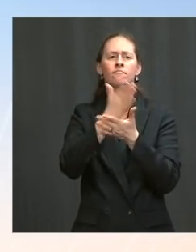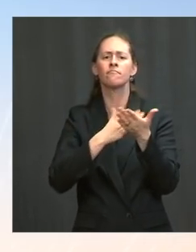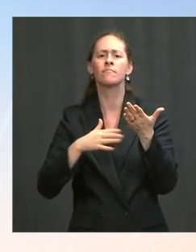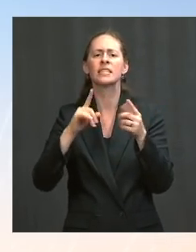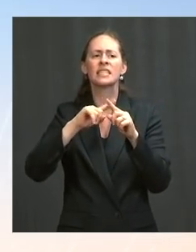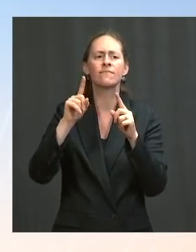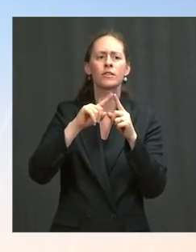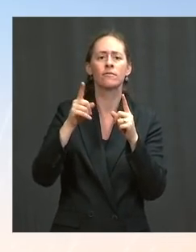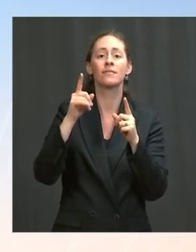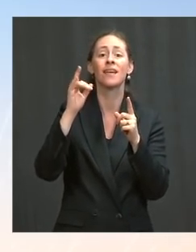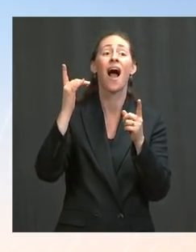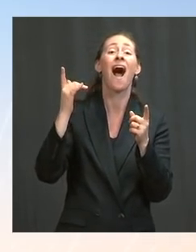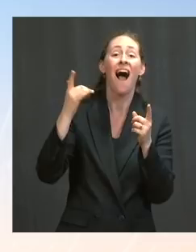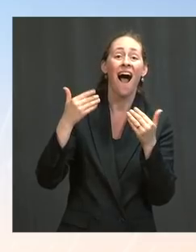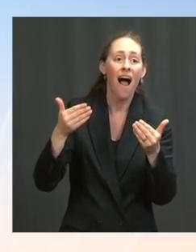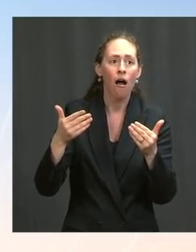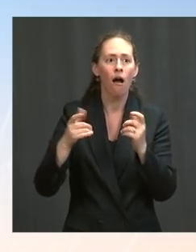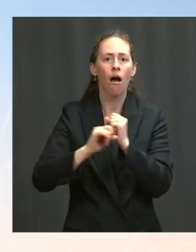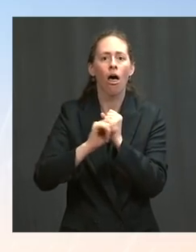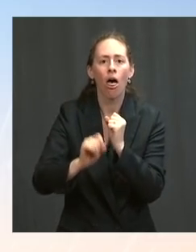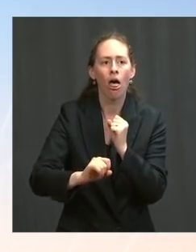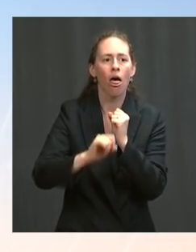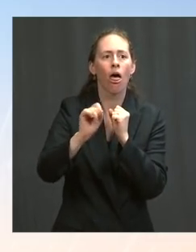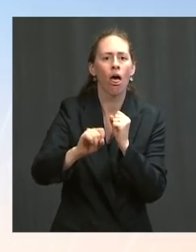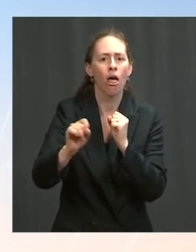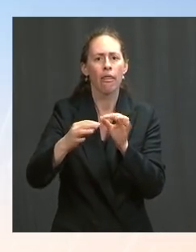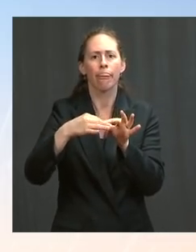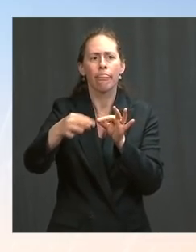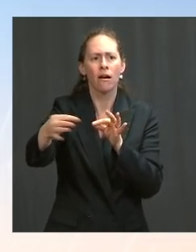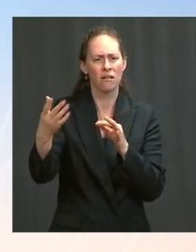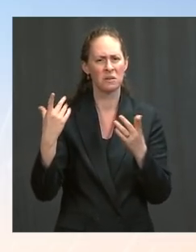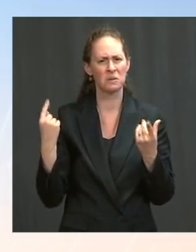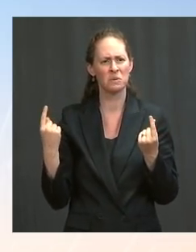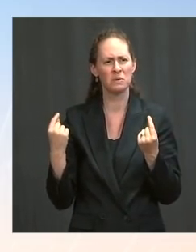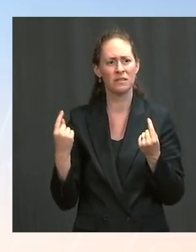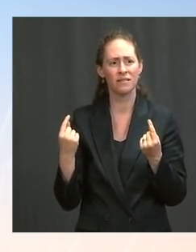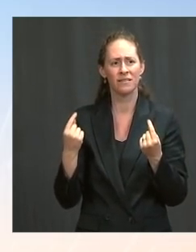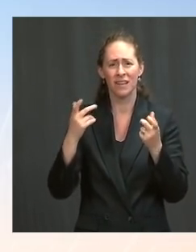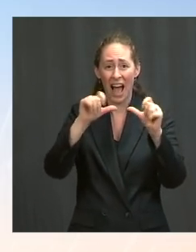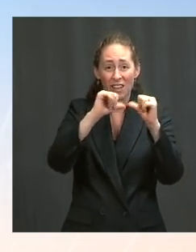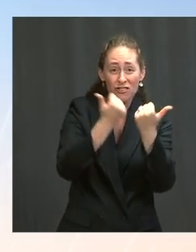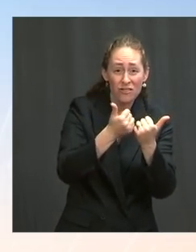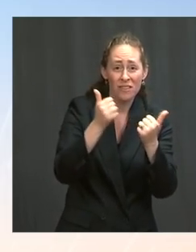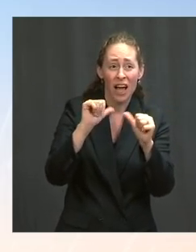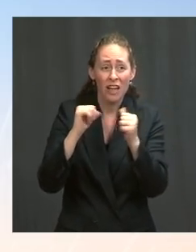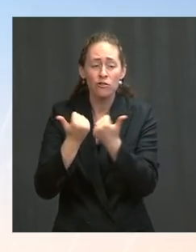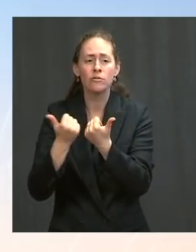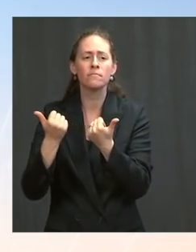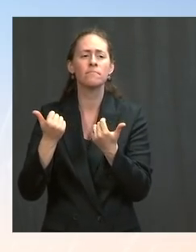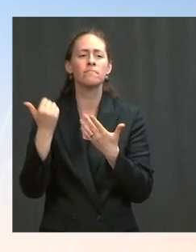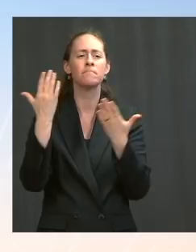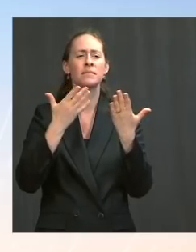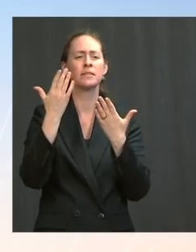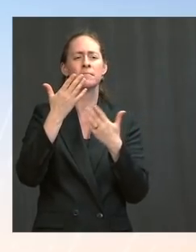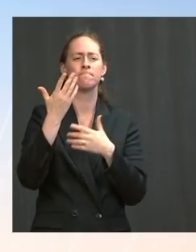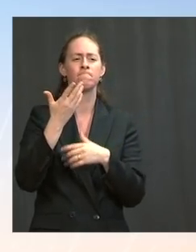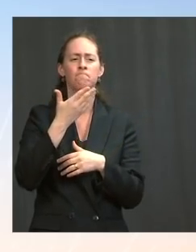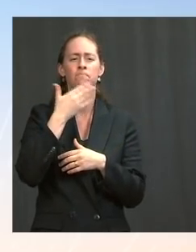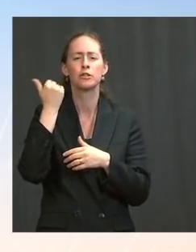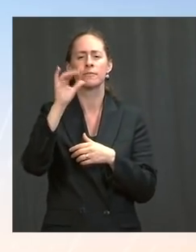is doing to help with that. Ms. Psaki: Specifically agency by agency? This might be something that might be more useful if I get you, kind of, a written update